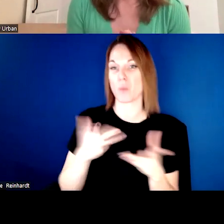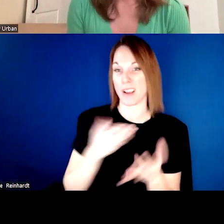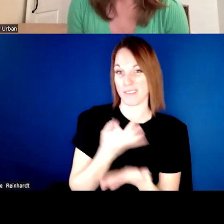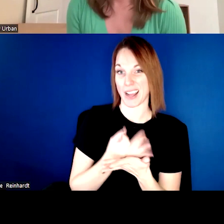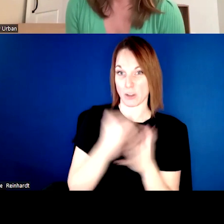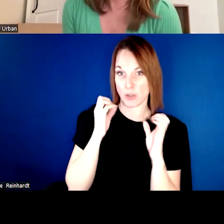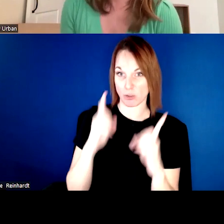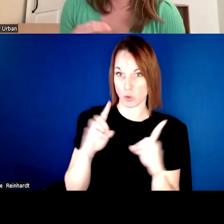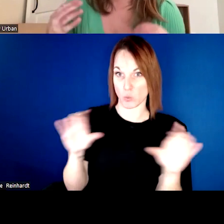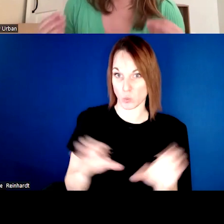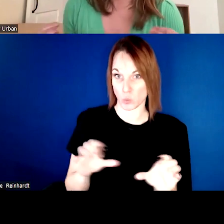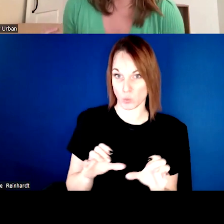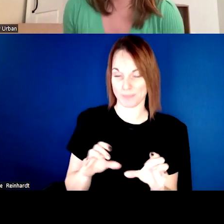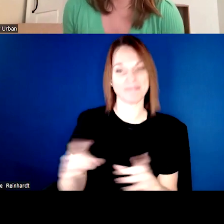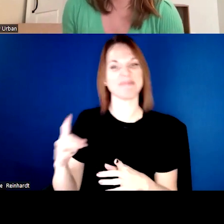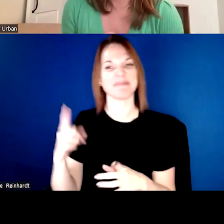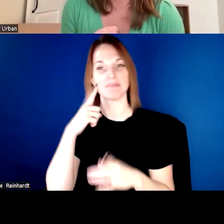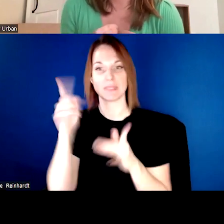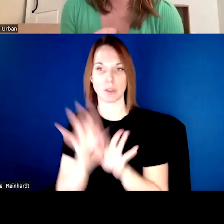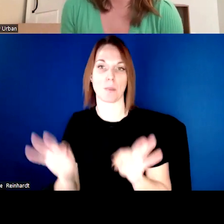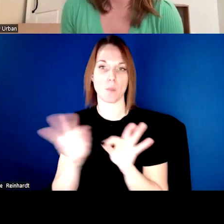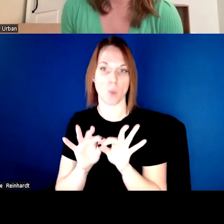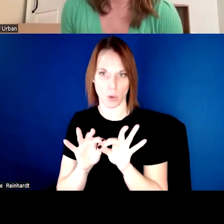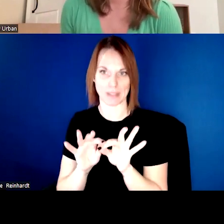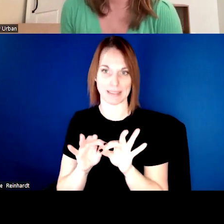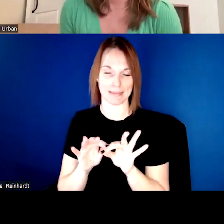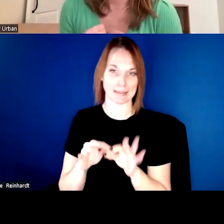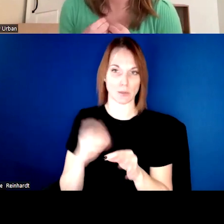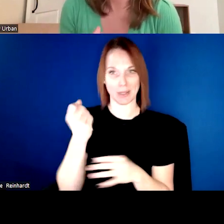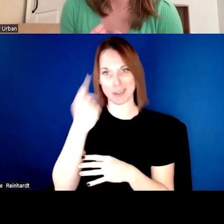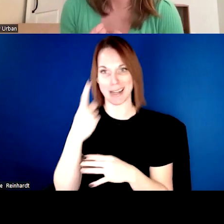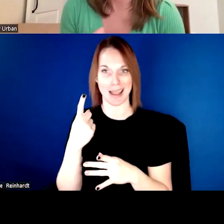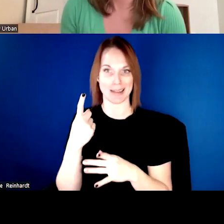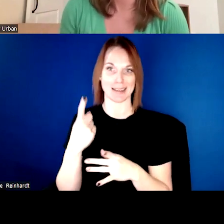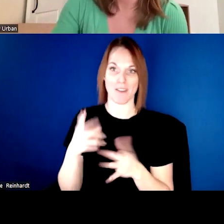really important to know what financial education doesn't do. So there are a lot of things that it